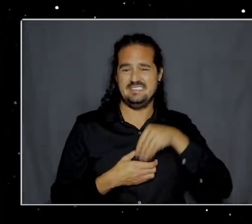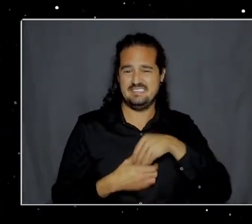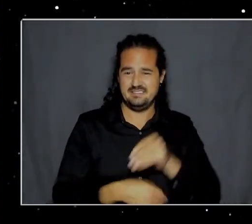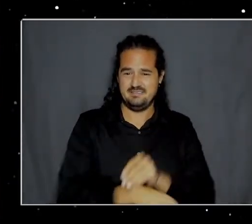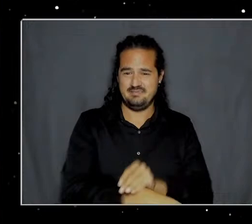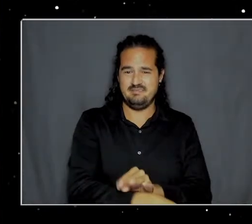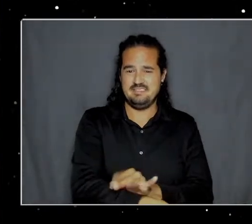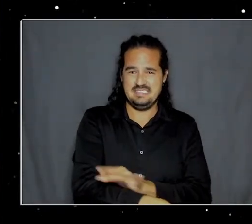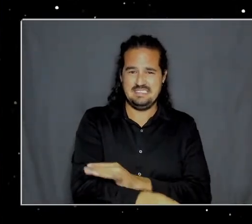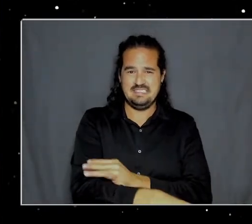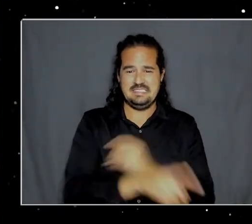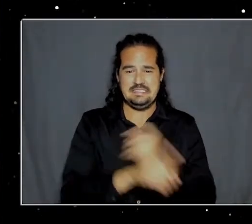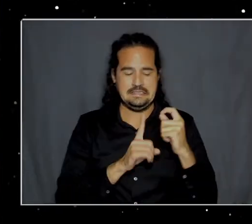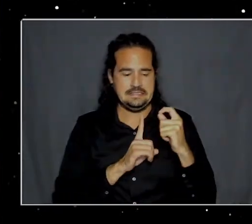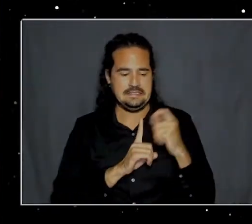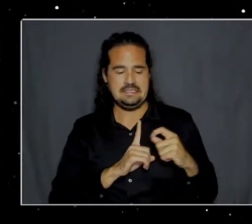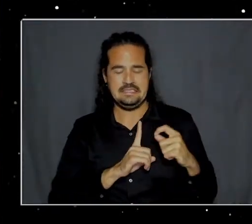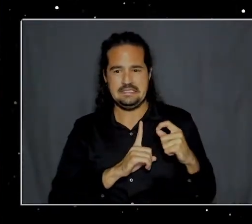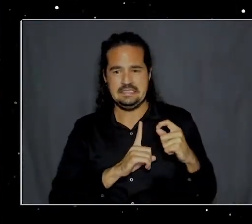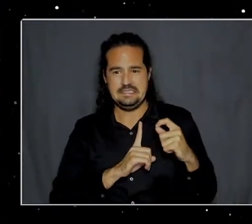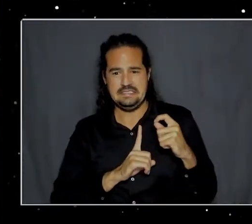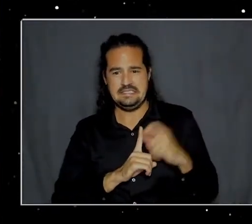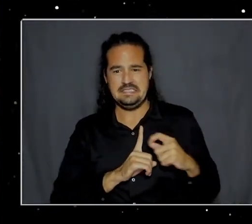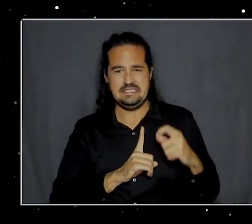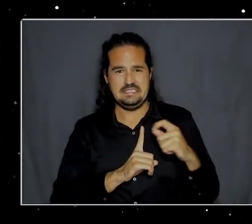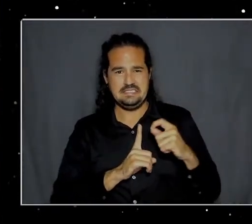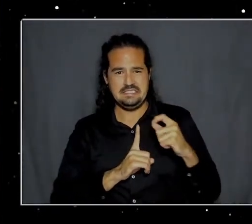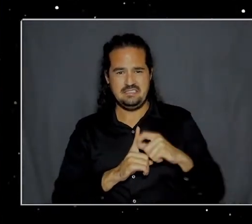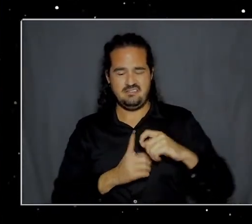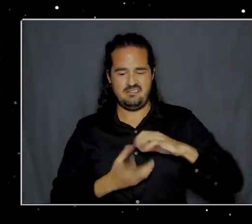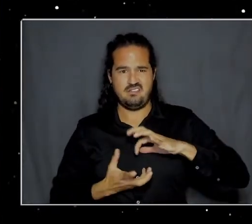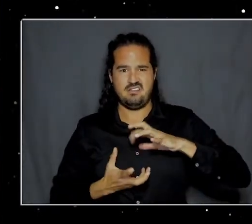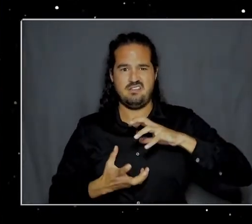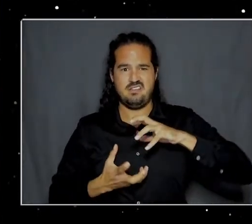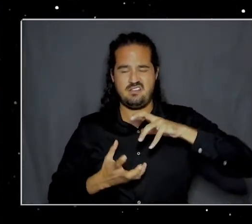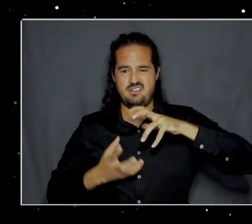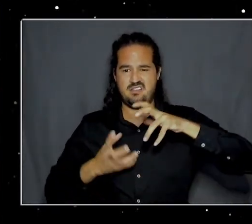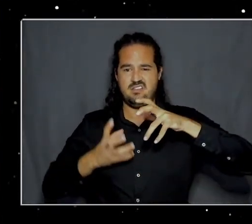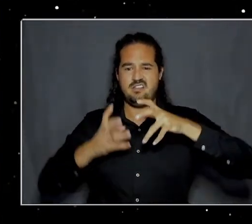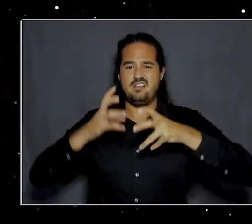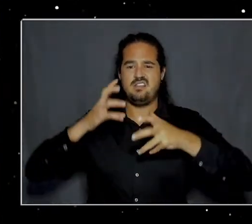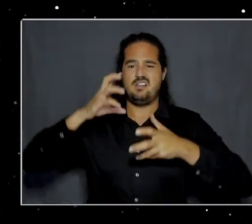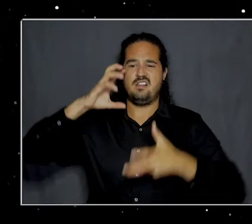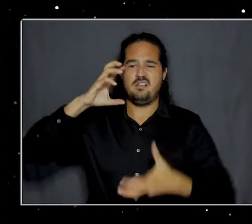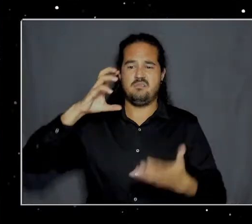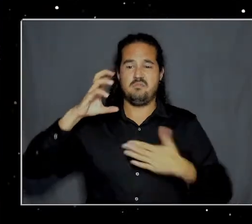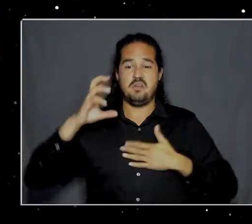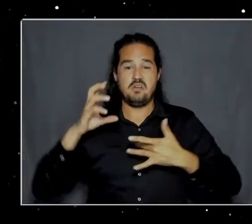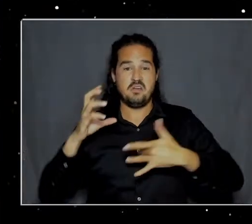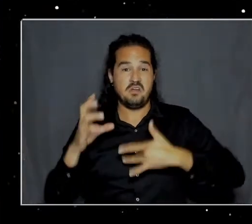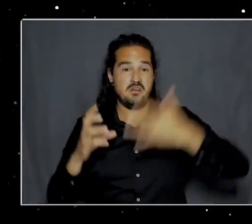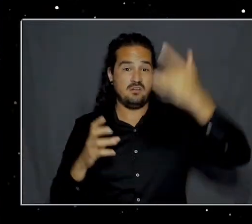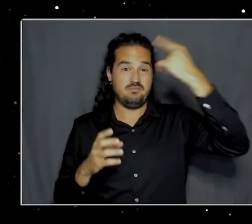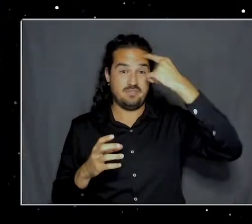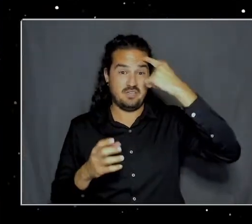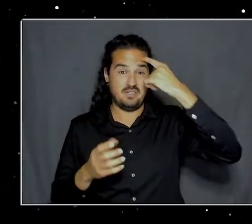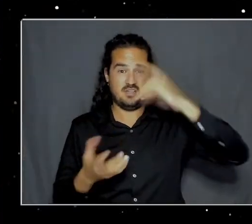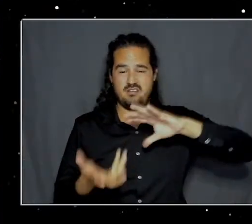[CHORUS] I GOT A FEELING INSIDE OF ME A TICKING THAT'S WRECKING A PART